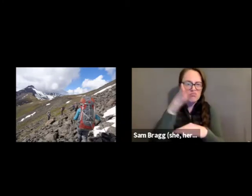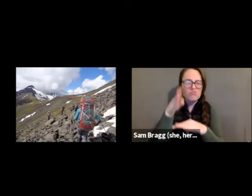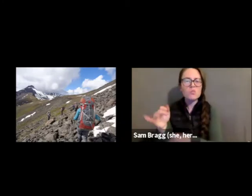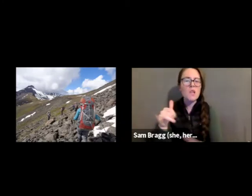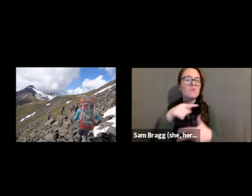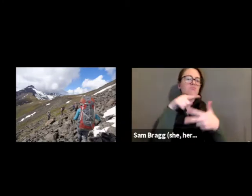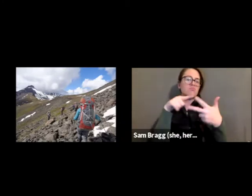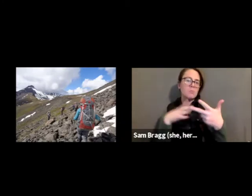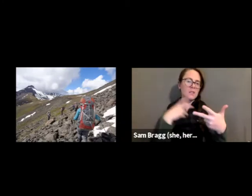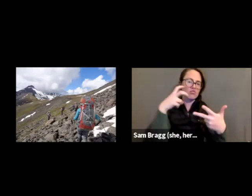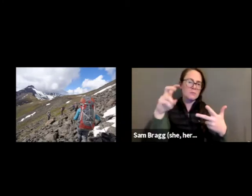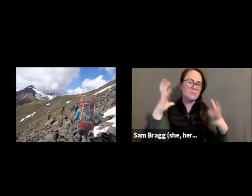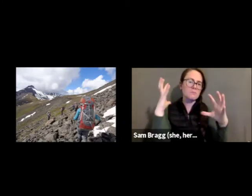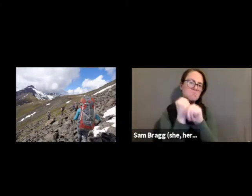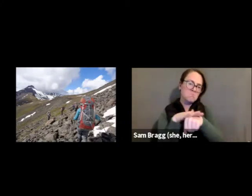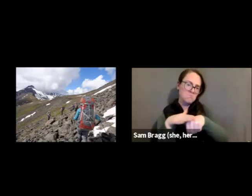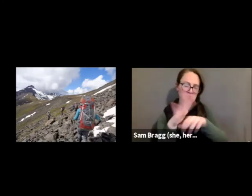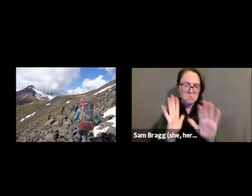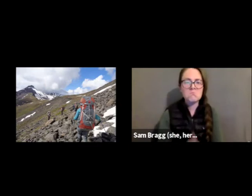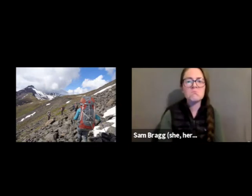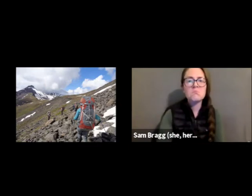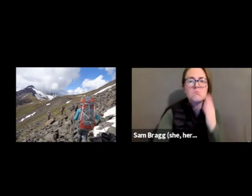in the monarch pass.